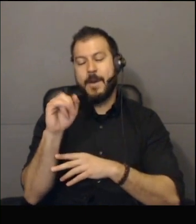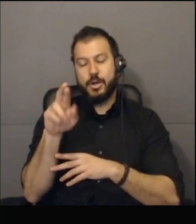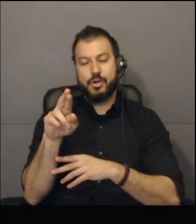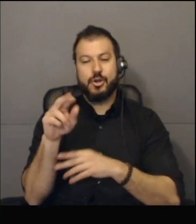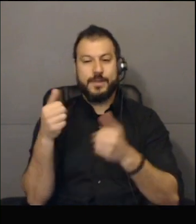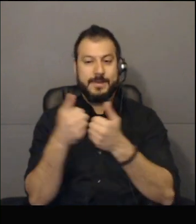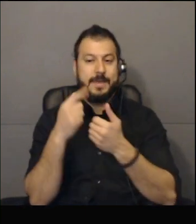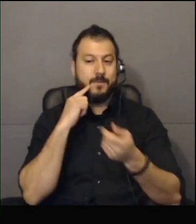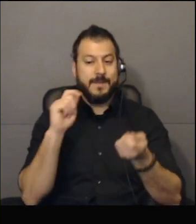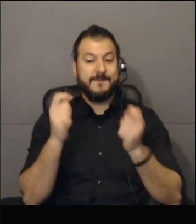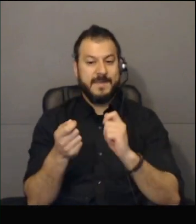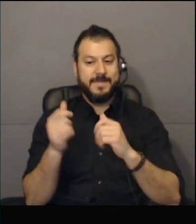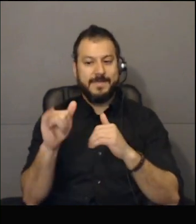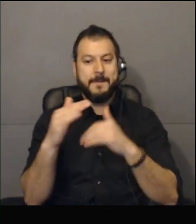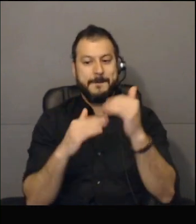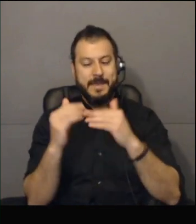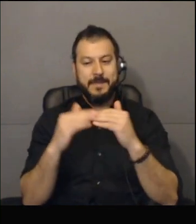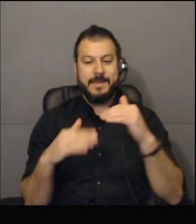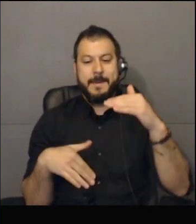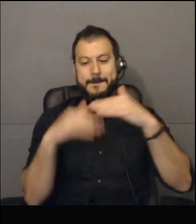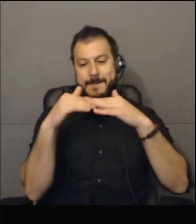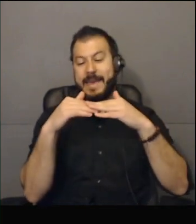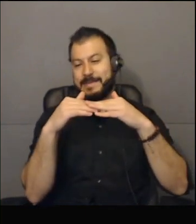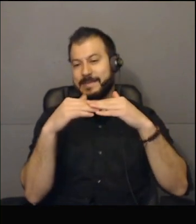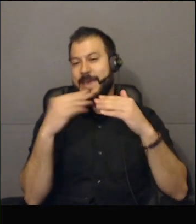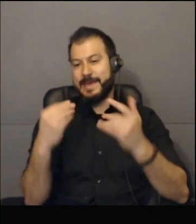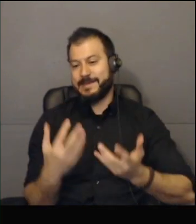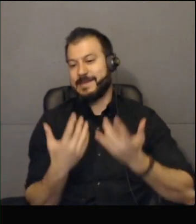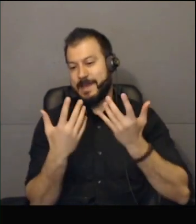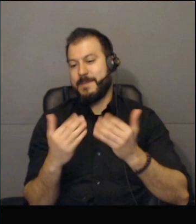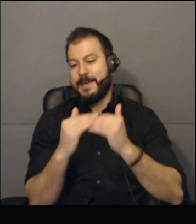build Max and standby limits to the values of four and two,